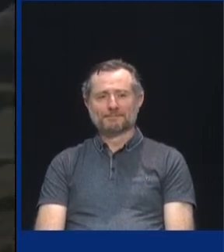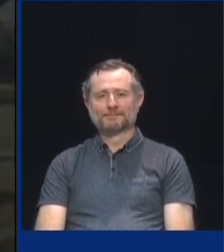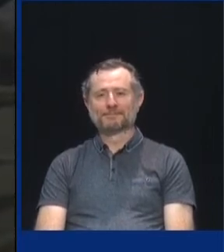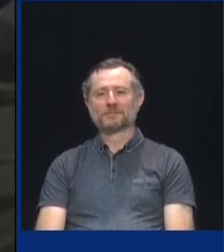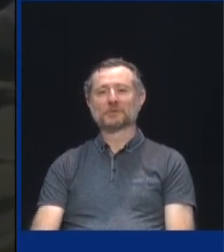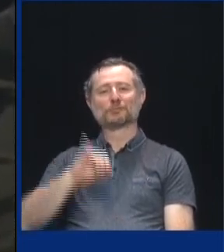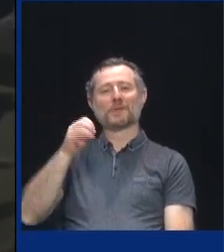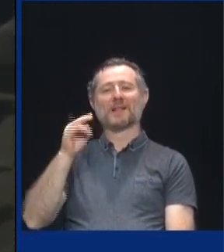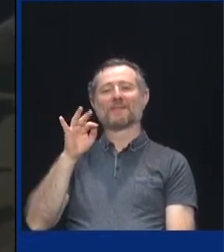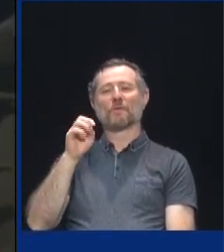AND WE WILL DO IT. THANK YOU.